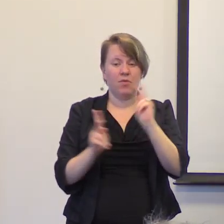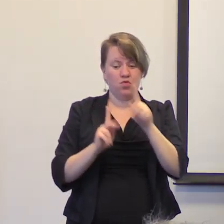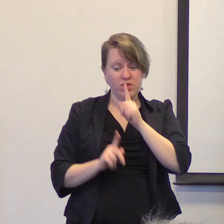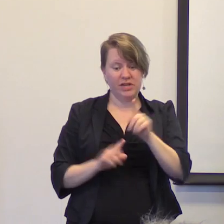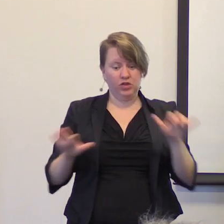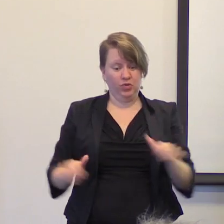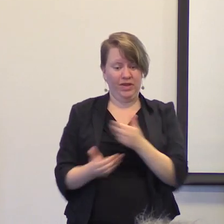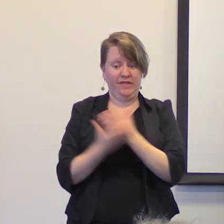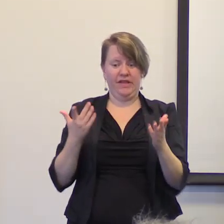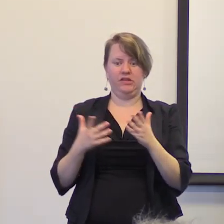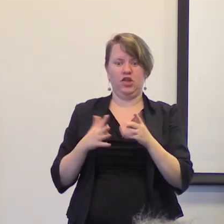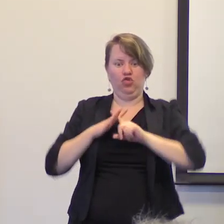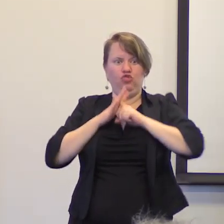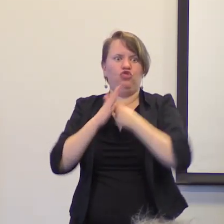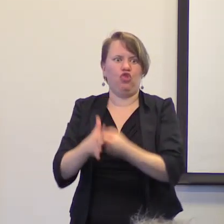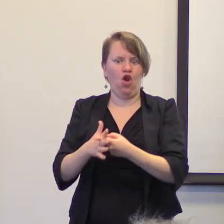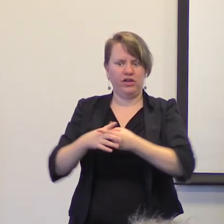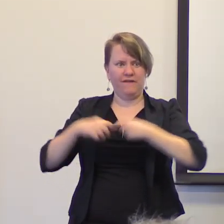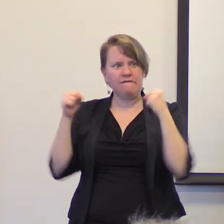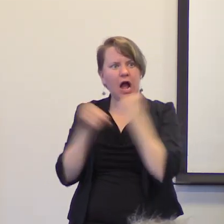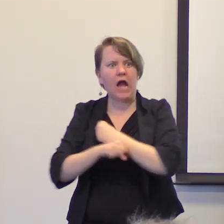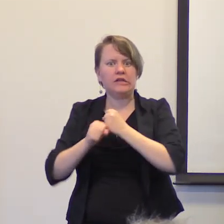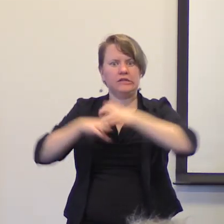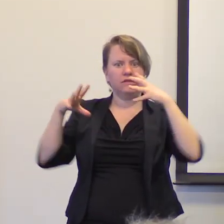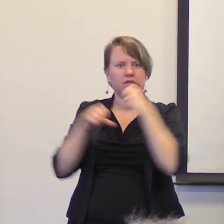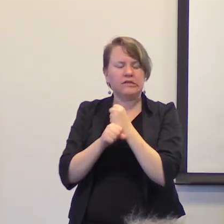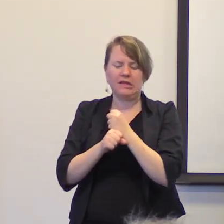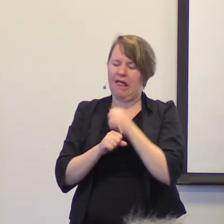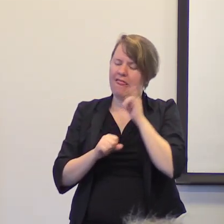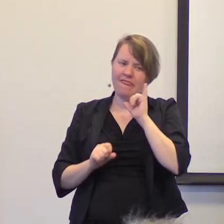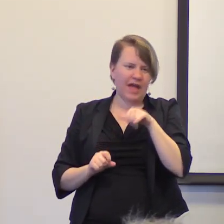are inciting violence, that the First Amendment does not cover.